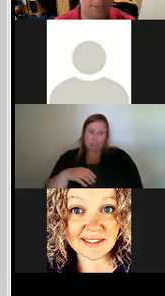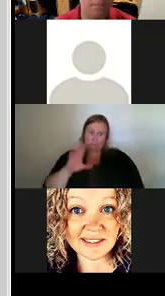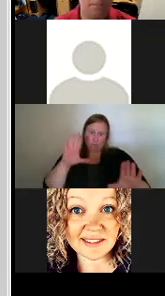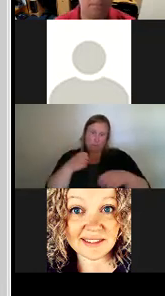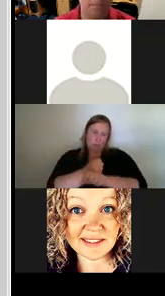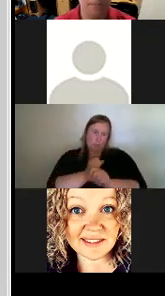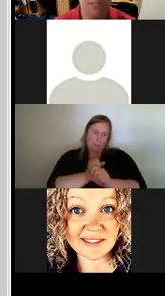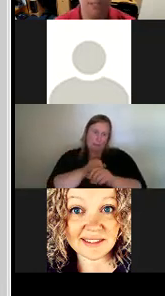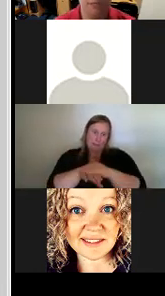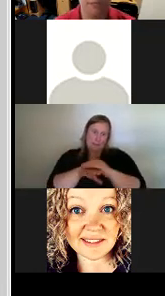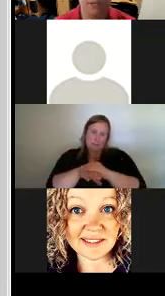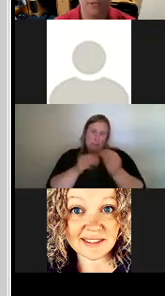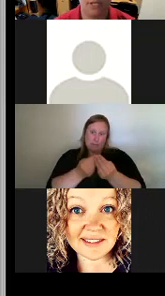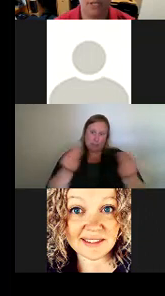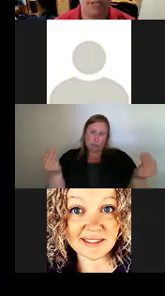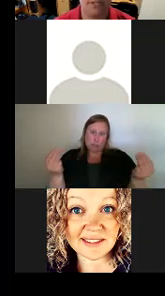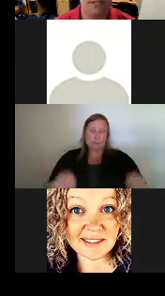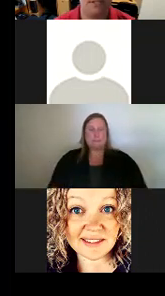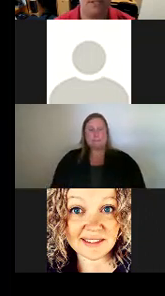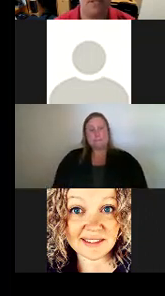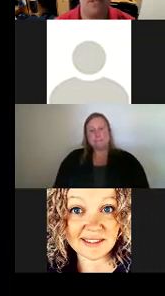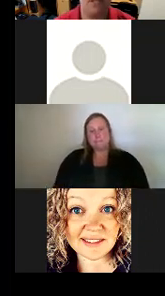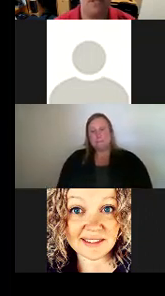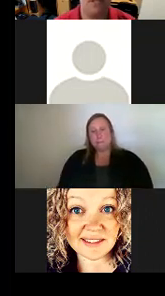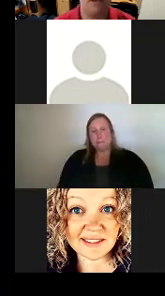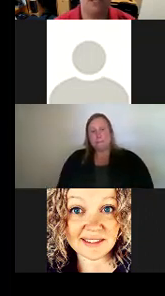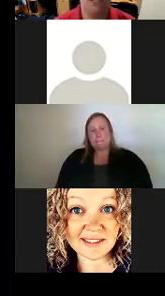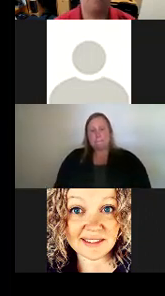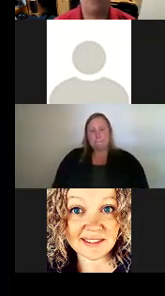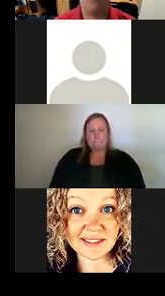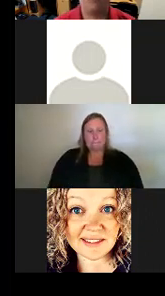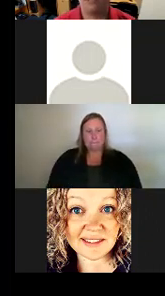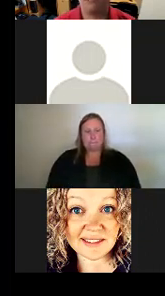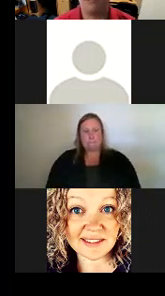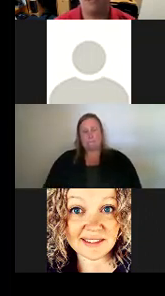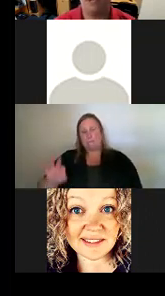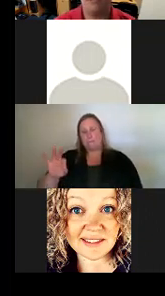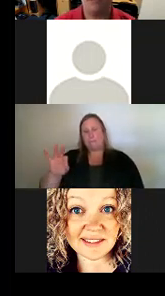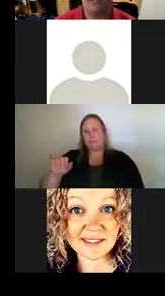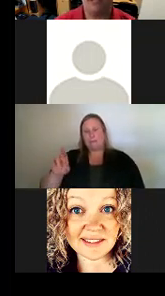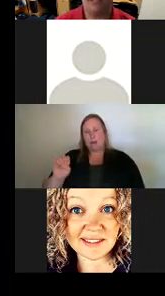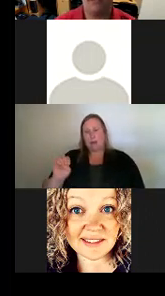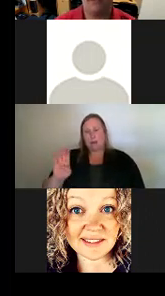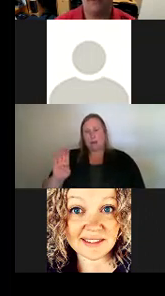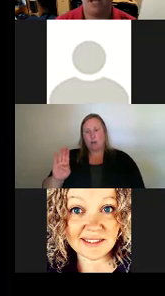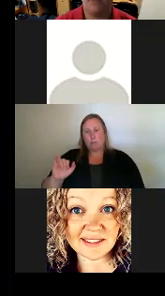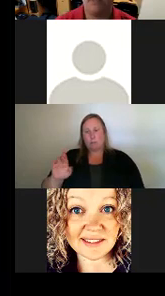I WILL JUST GO AHEAD AND EXIT THAT. FIREBIRD SOFTWARE SUITE THAT IS ANOTHER OPTION FROM